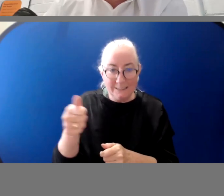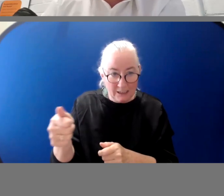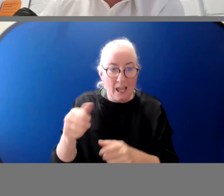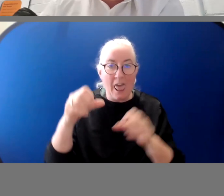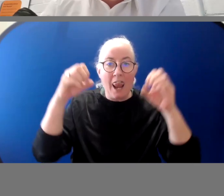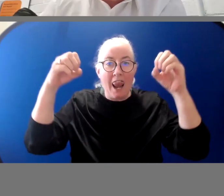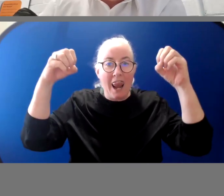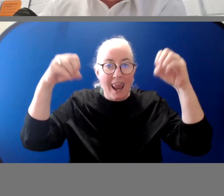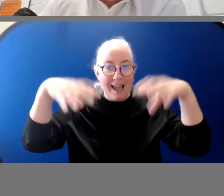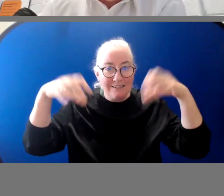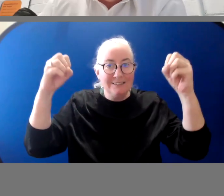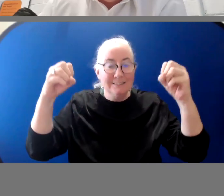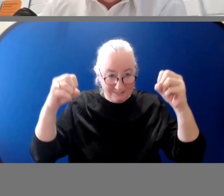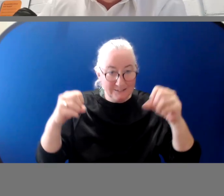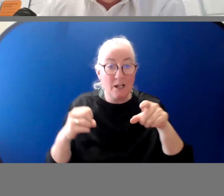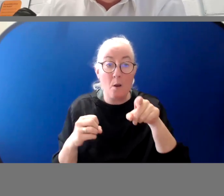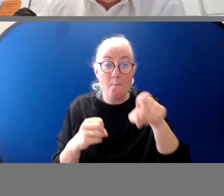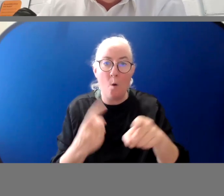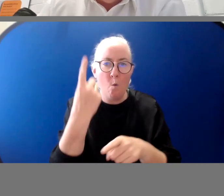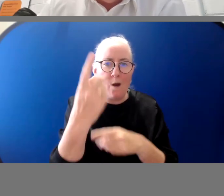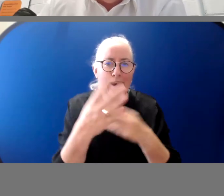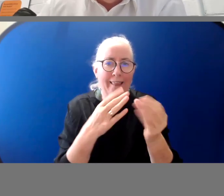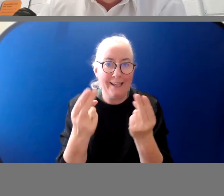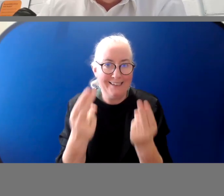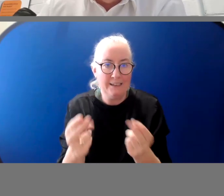are contrasting the one thing that needs to be considered there is that the fire extinguisher